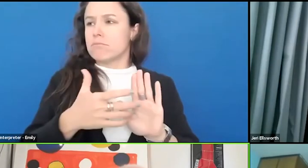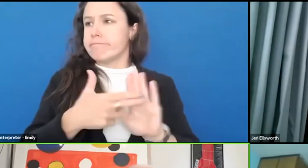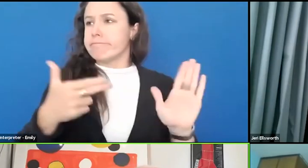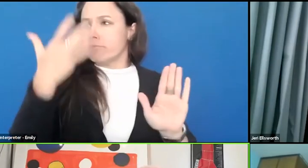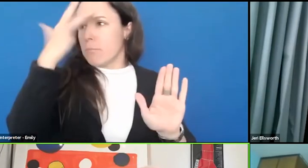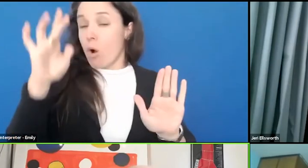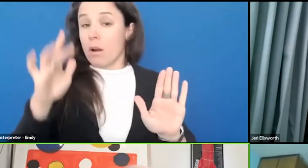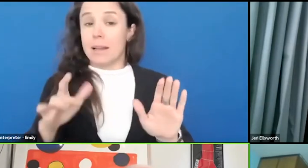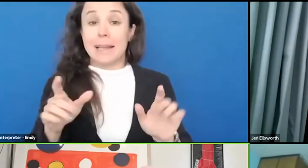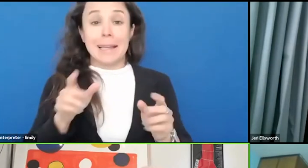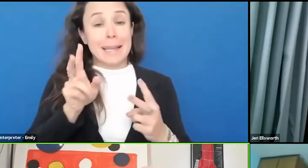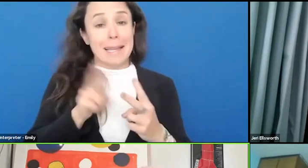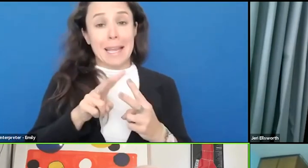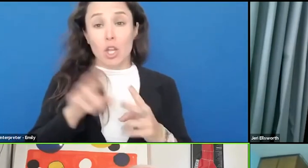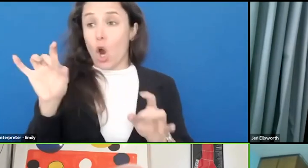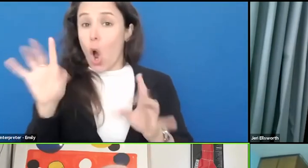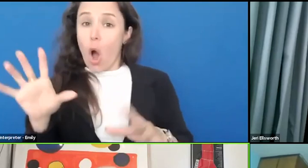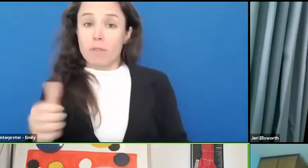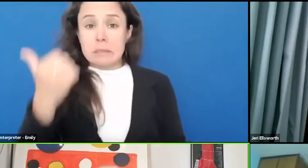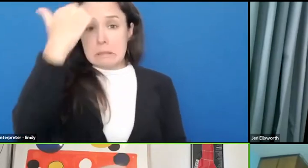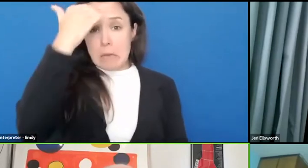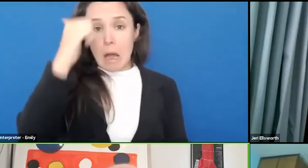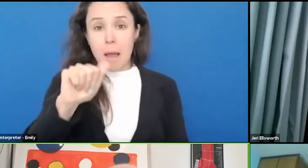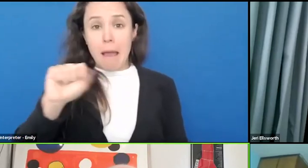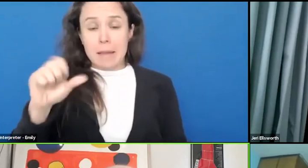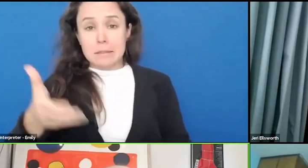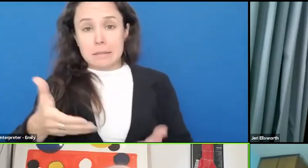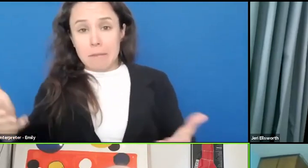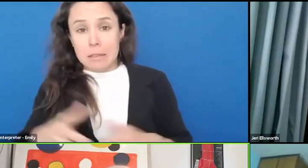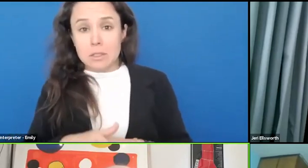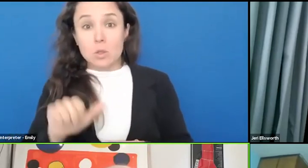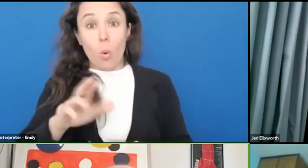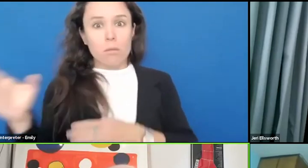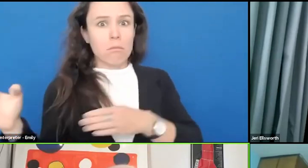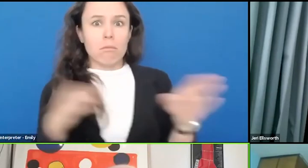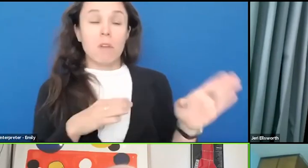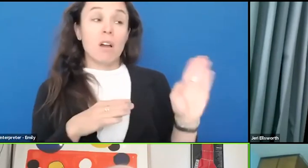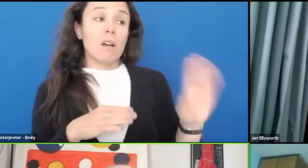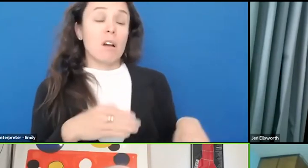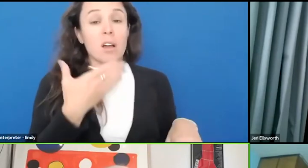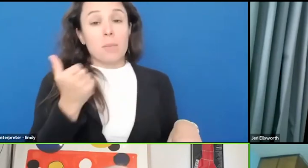awful dumbass devices, or on the other end, gee it's better than nothing, but it sure has a long